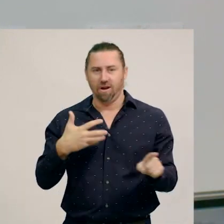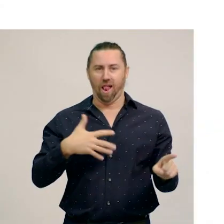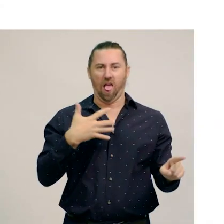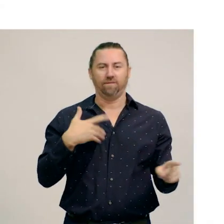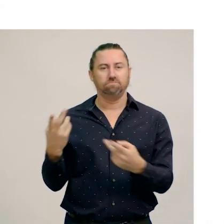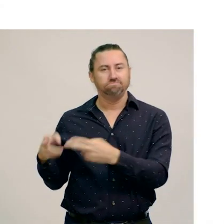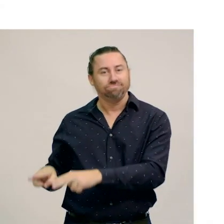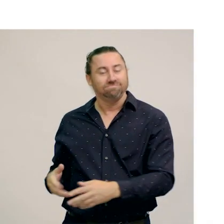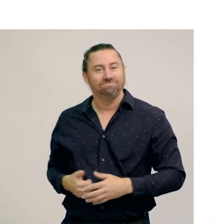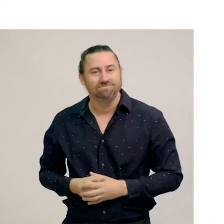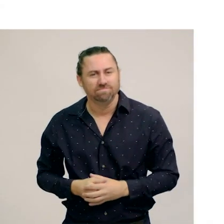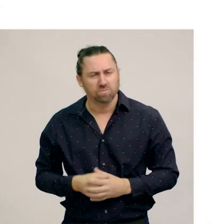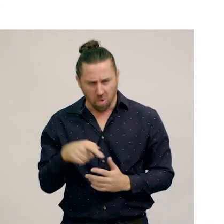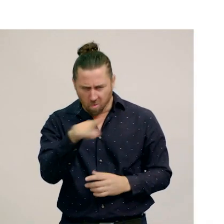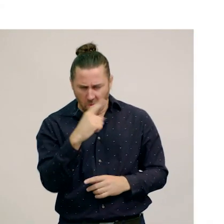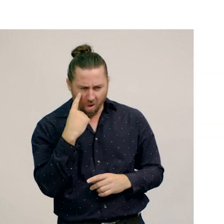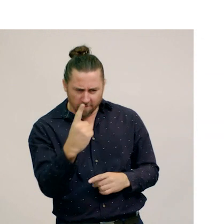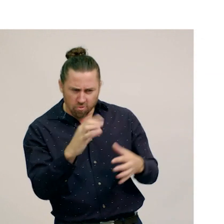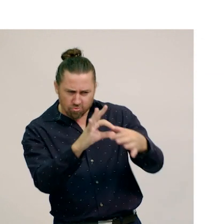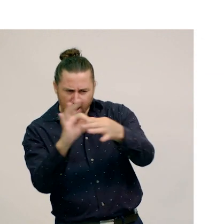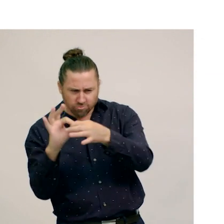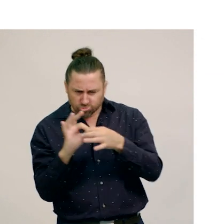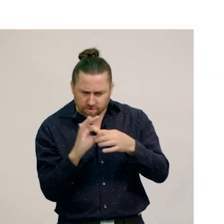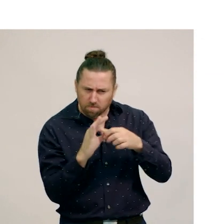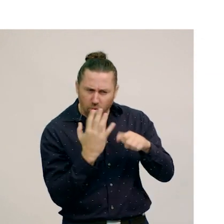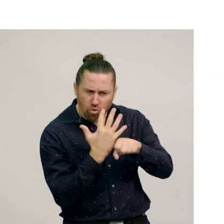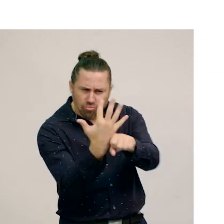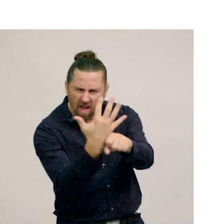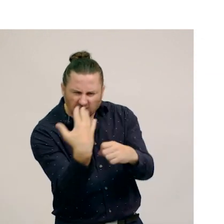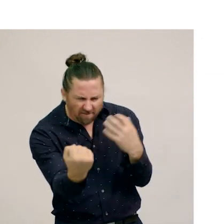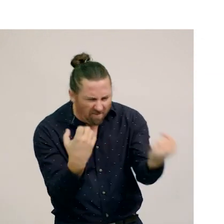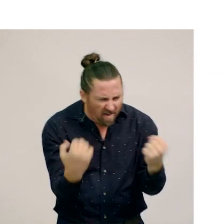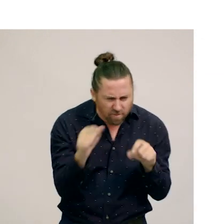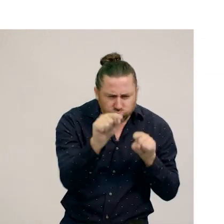Let’s try to identify relationships between living things in a grassland habitat.